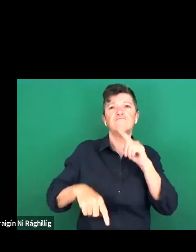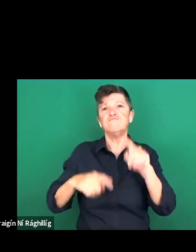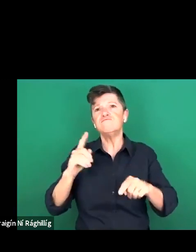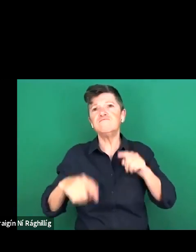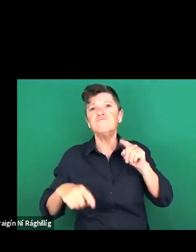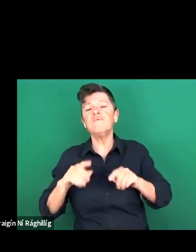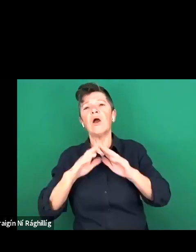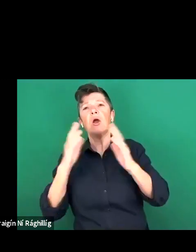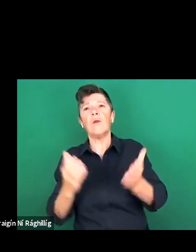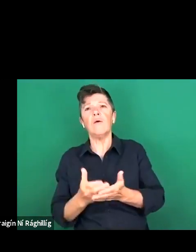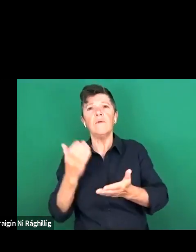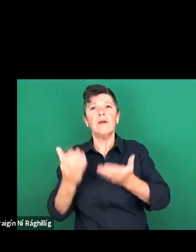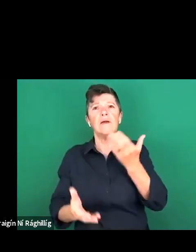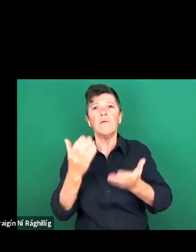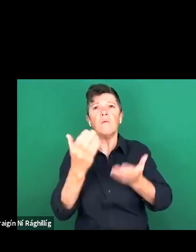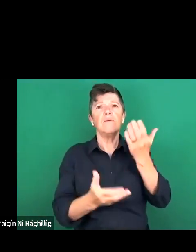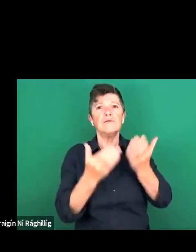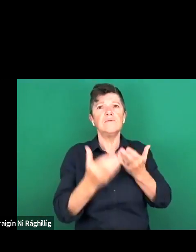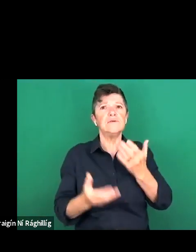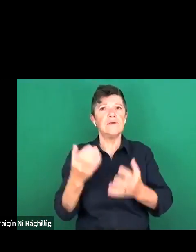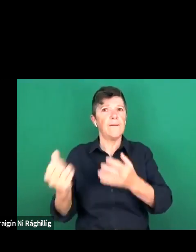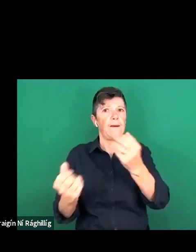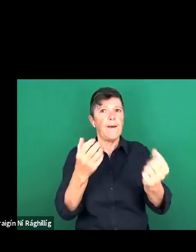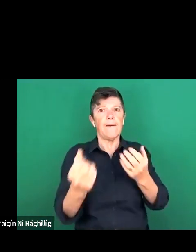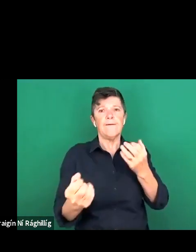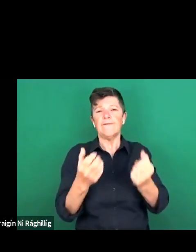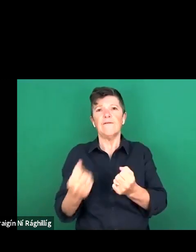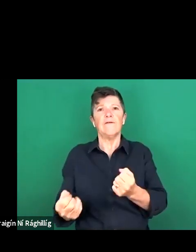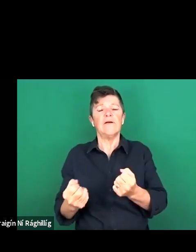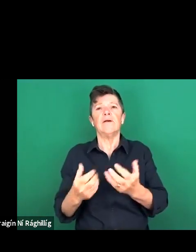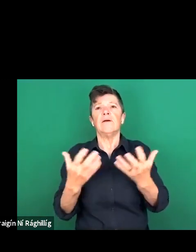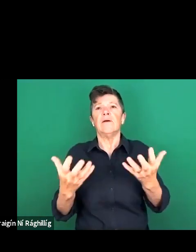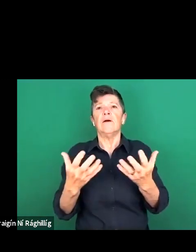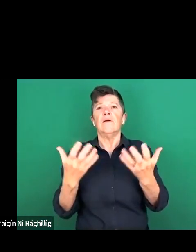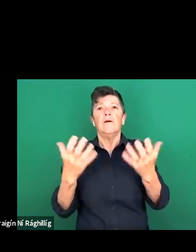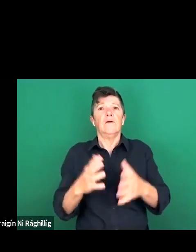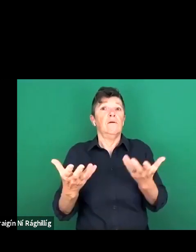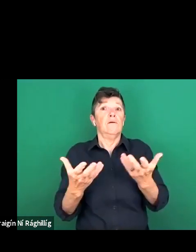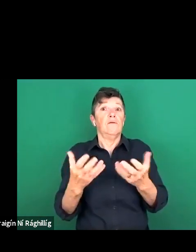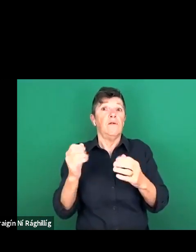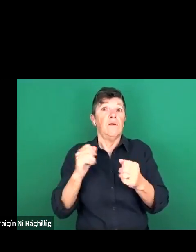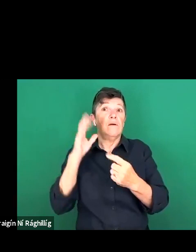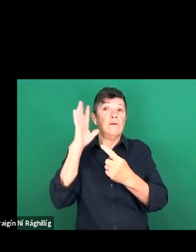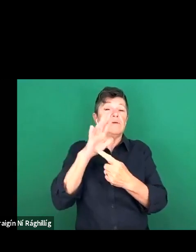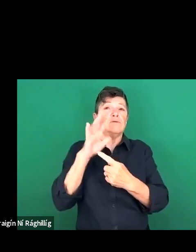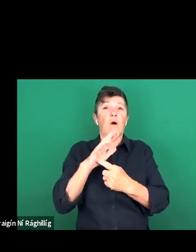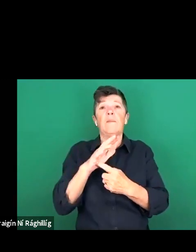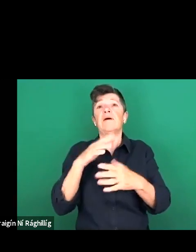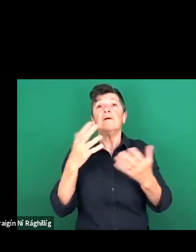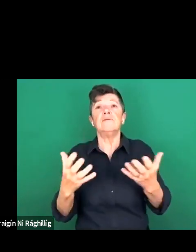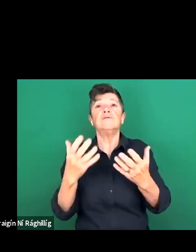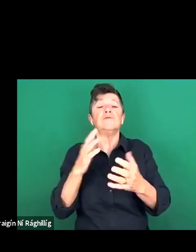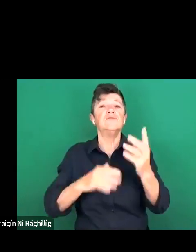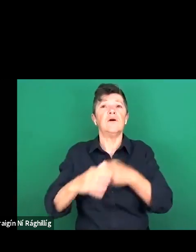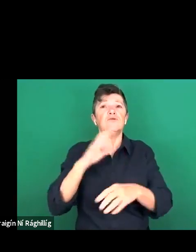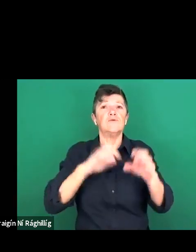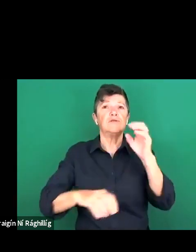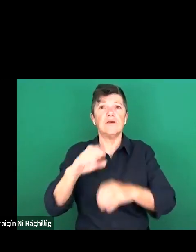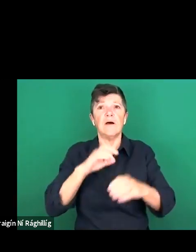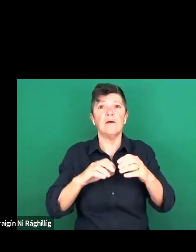a connected frame of reference, one which is committed to repair. I began this